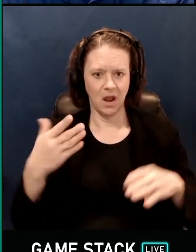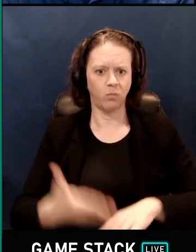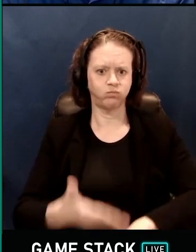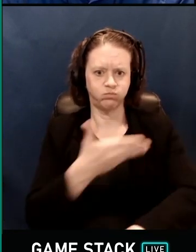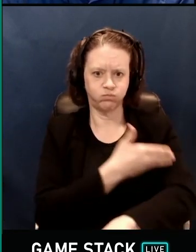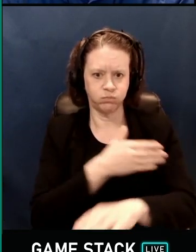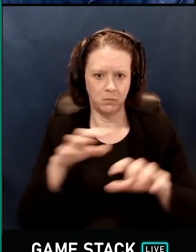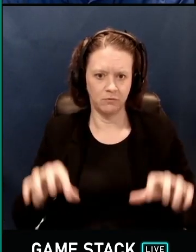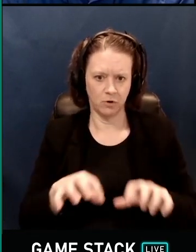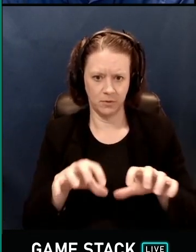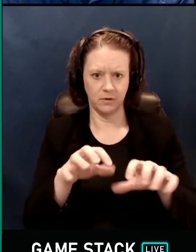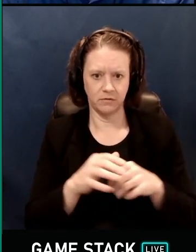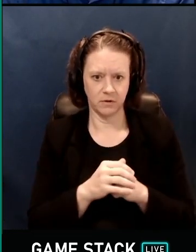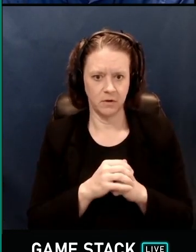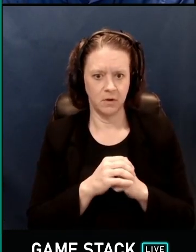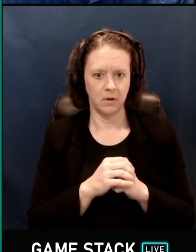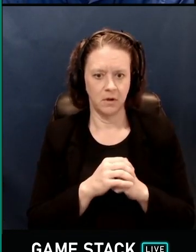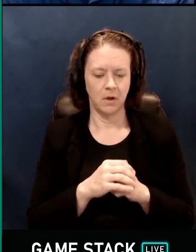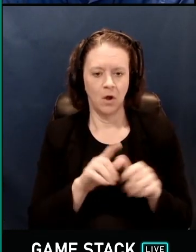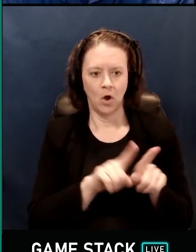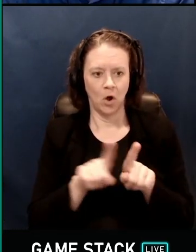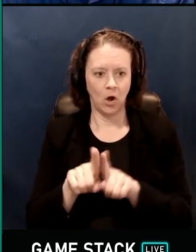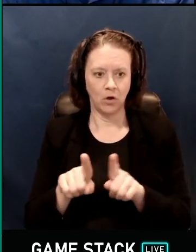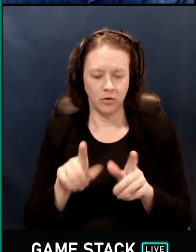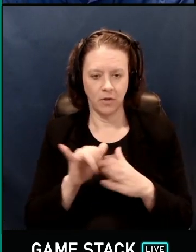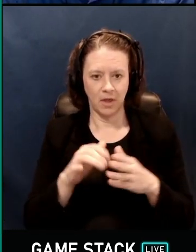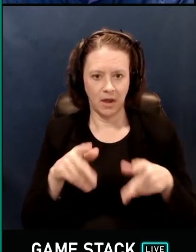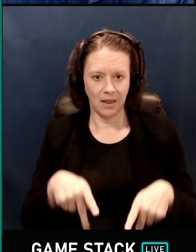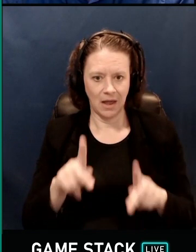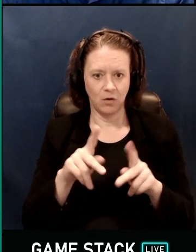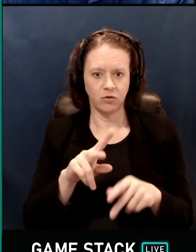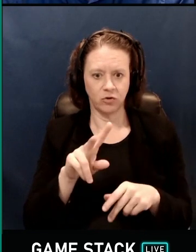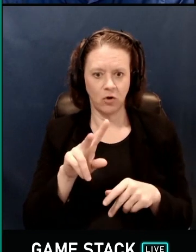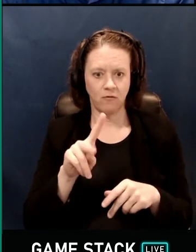It has arbitrary configuration. You can choose virtual machines,